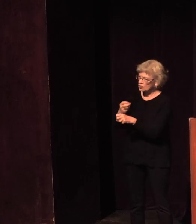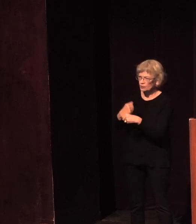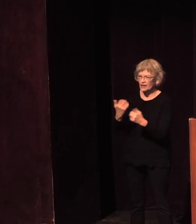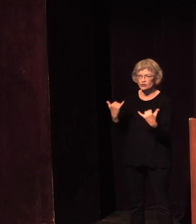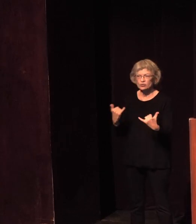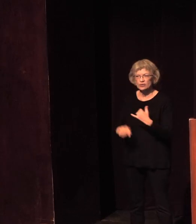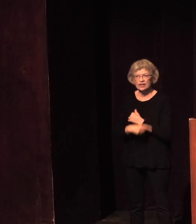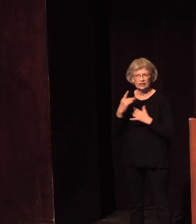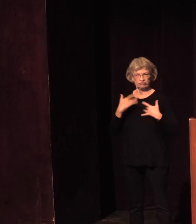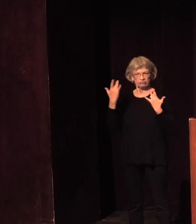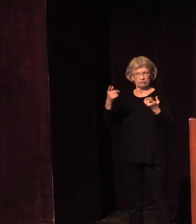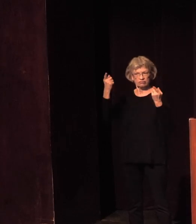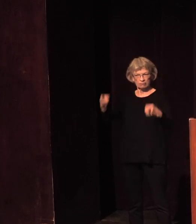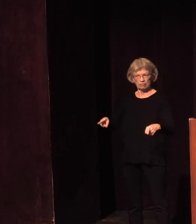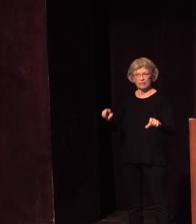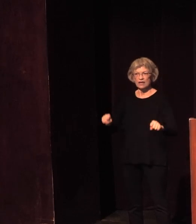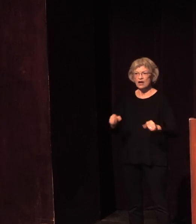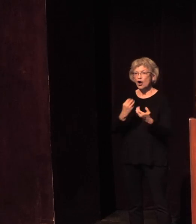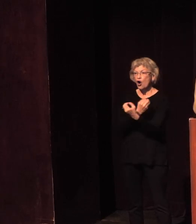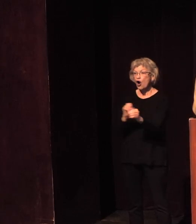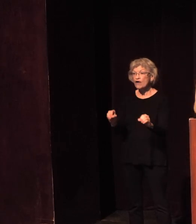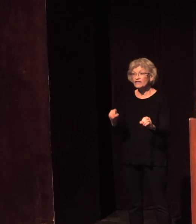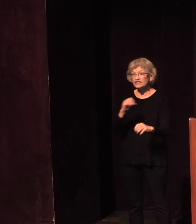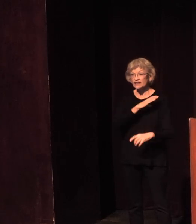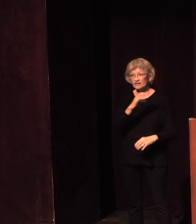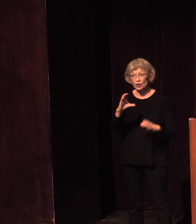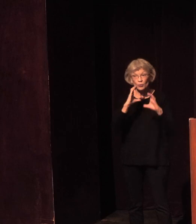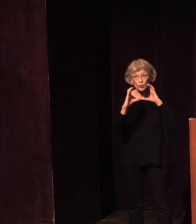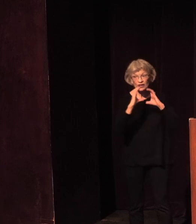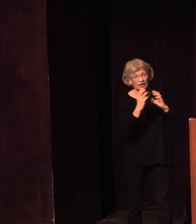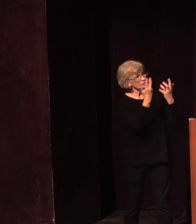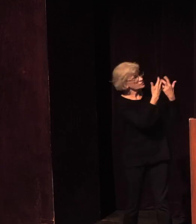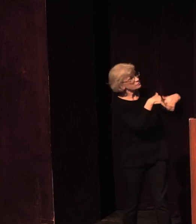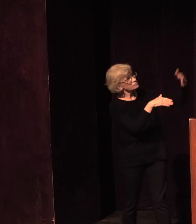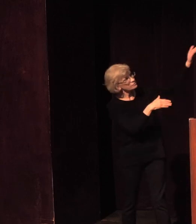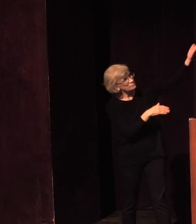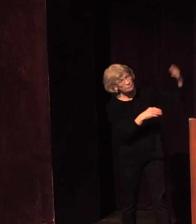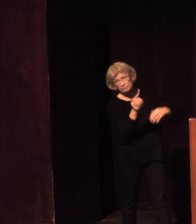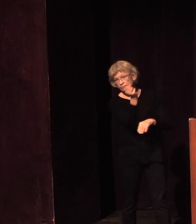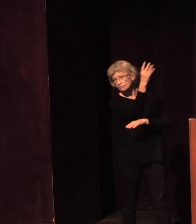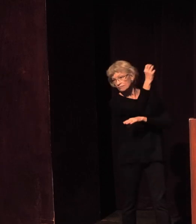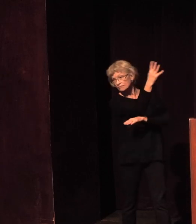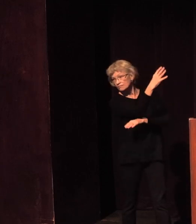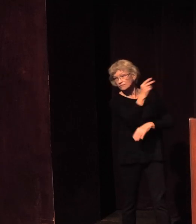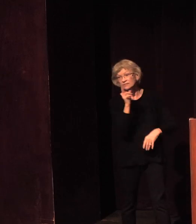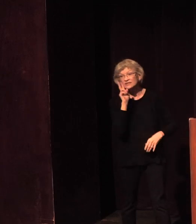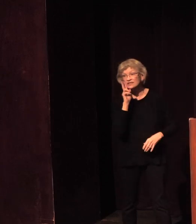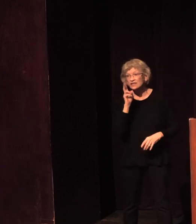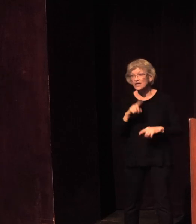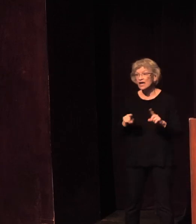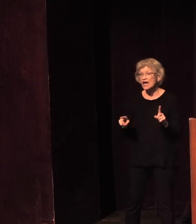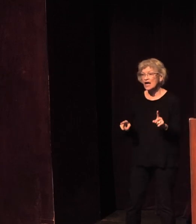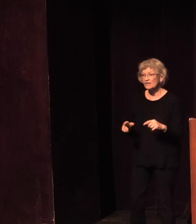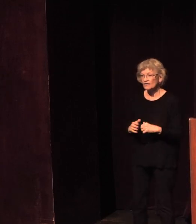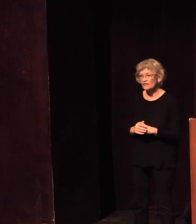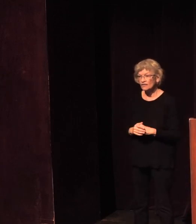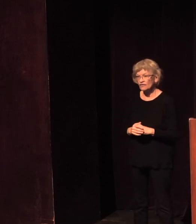behind-the-scenes staff that worked really hard to make today's event possible. The office of communication for putting together the awesome slideshow